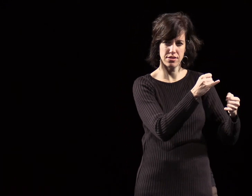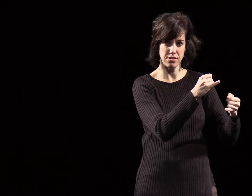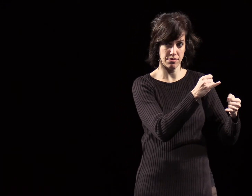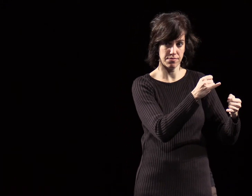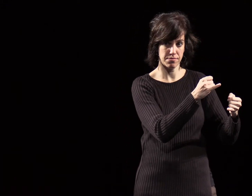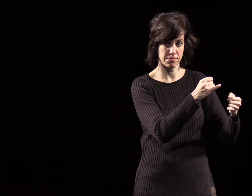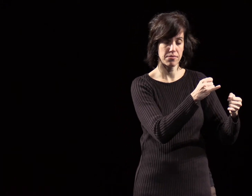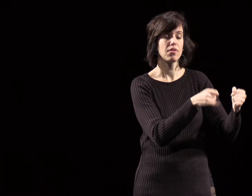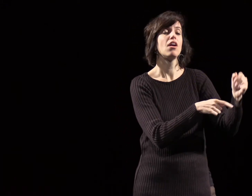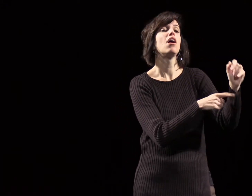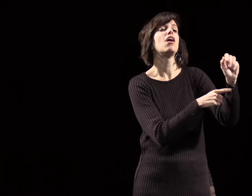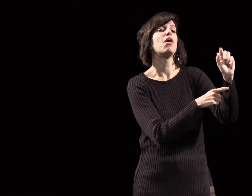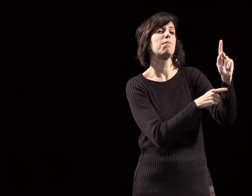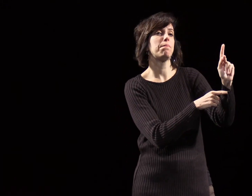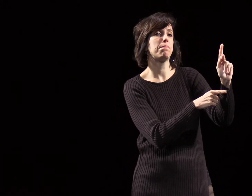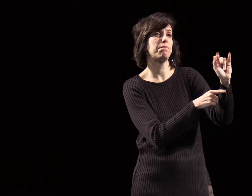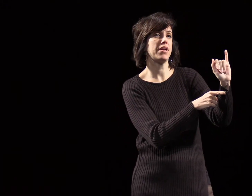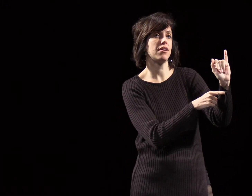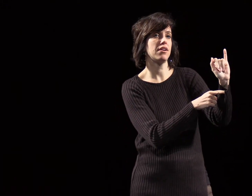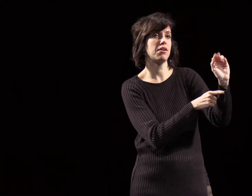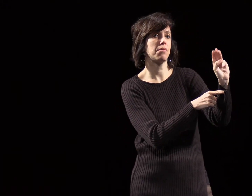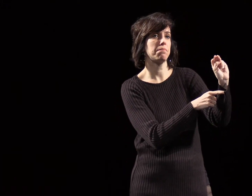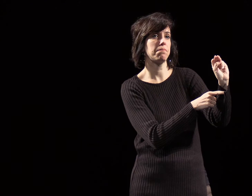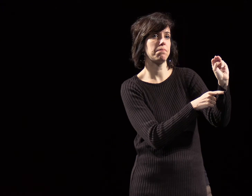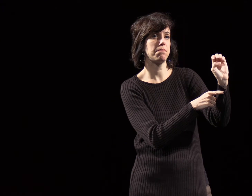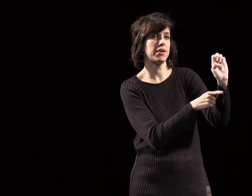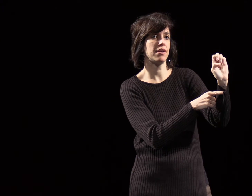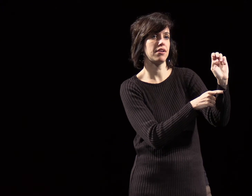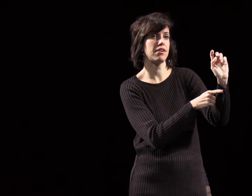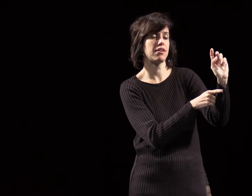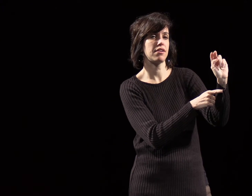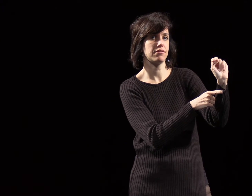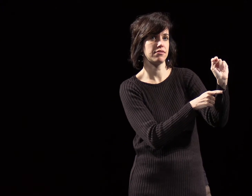is a gentleman by the name of Nelson Pimenta.